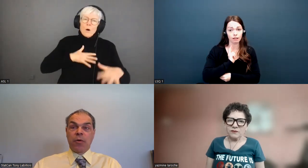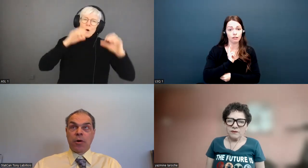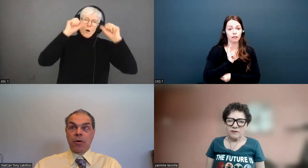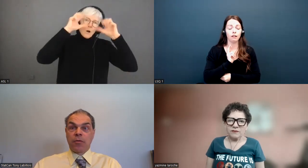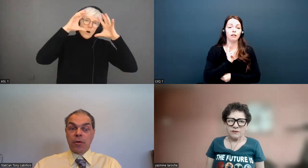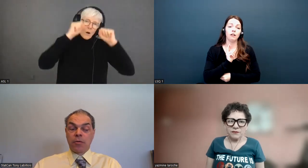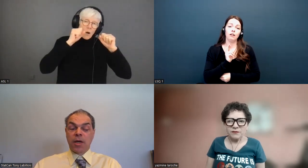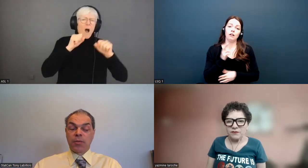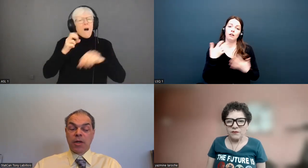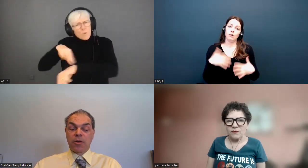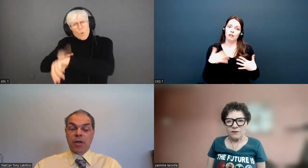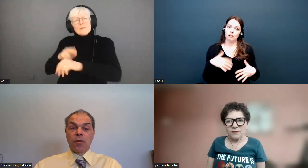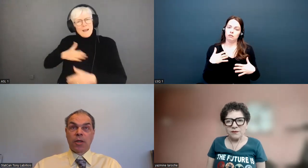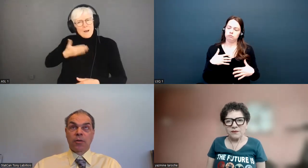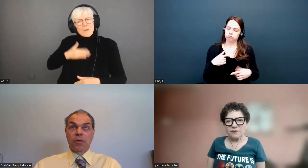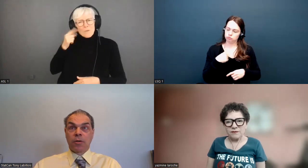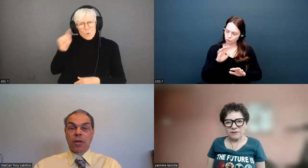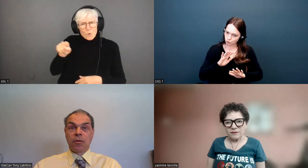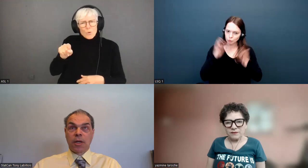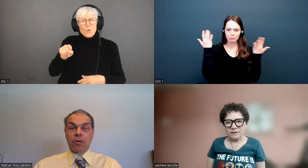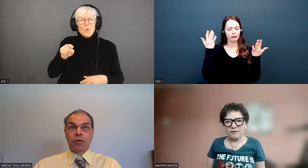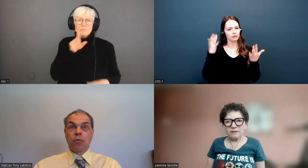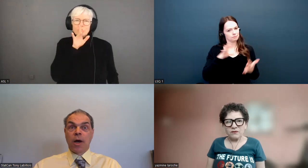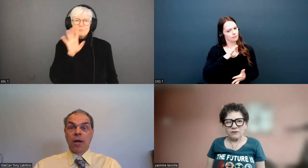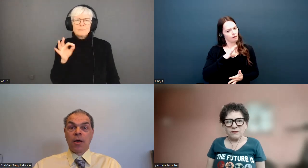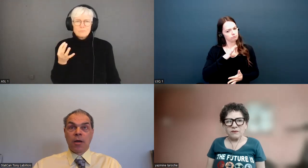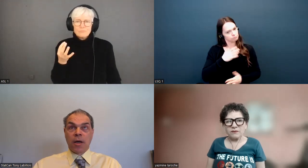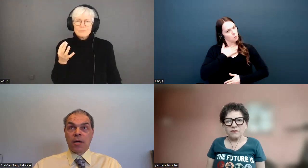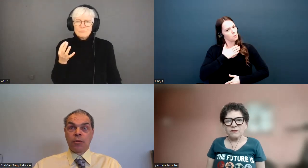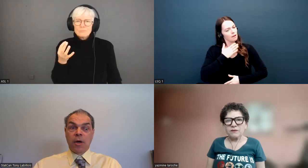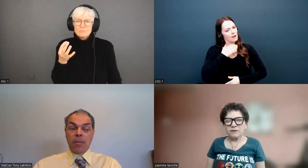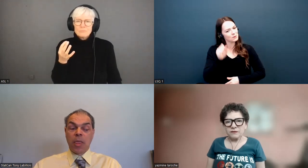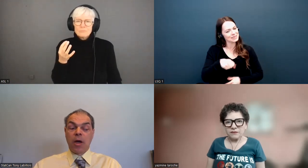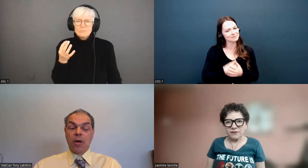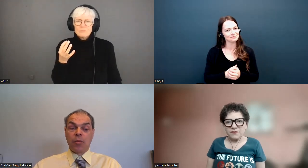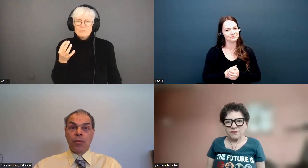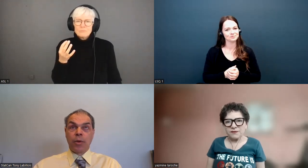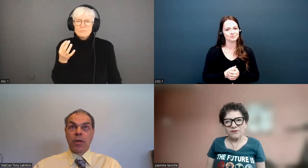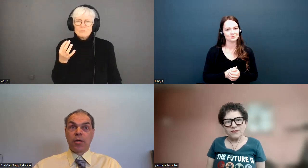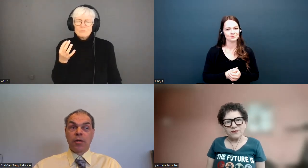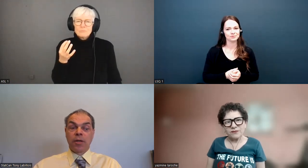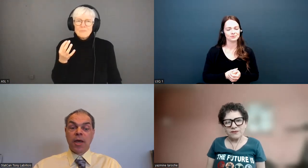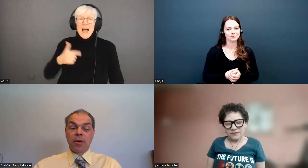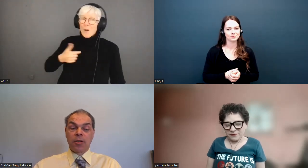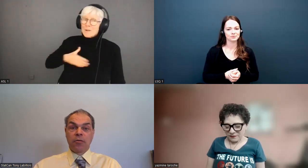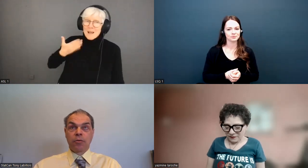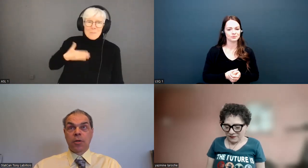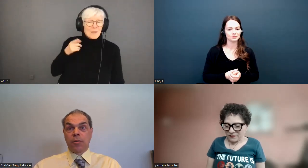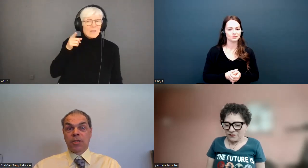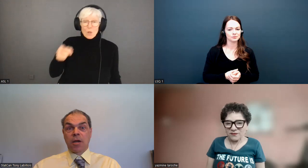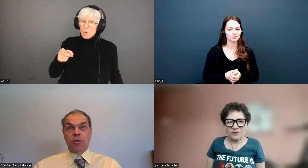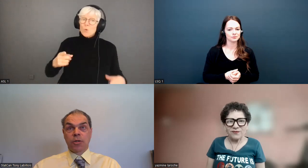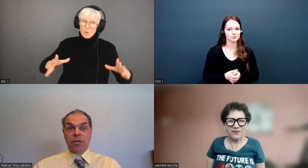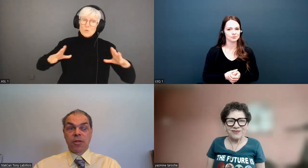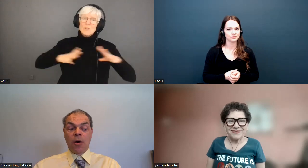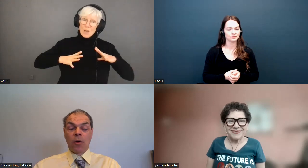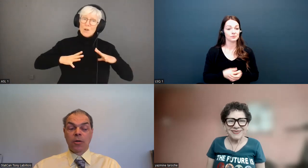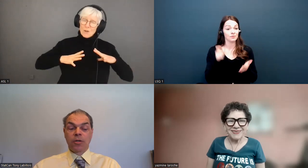for her. For you, Yazmine, I was happy that you reached that point. And as soon as I saw